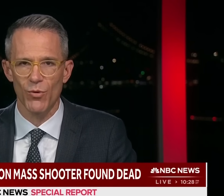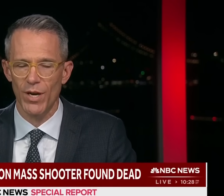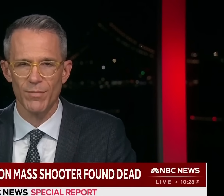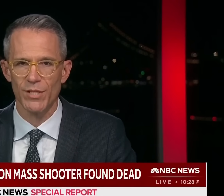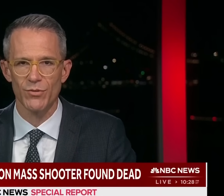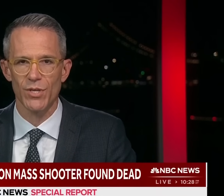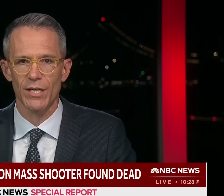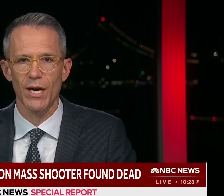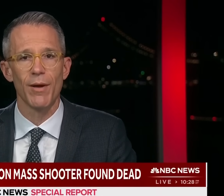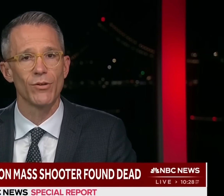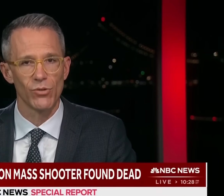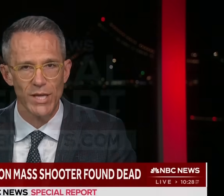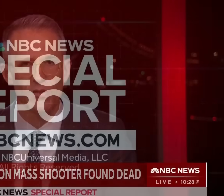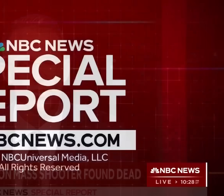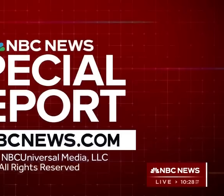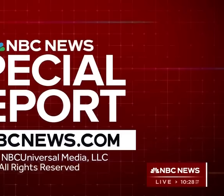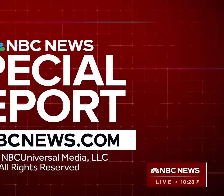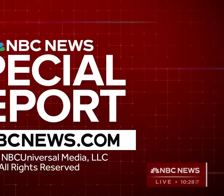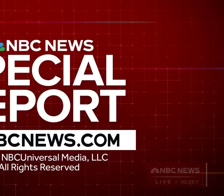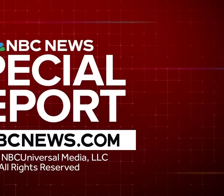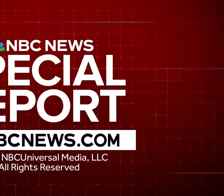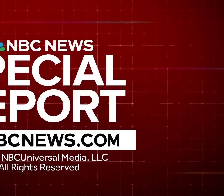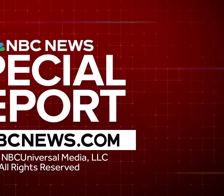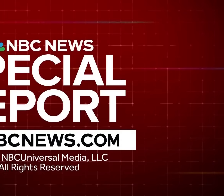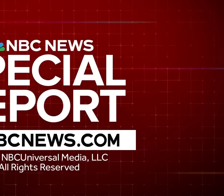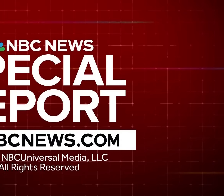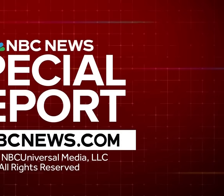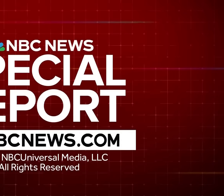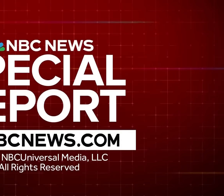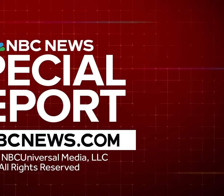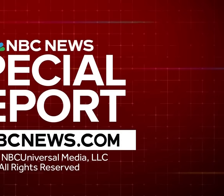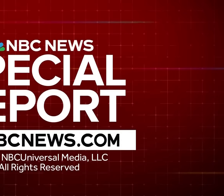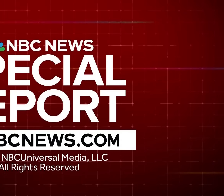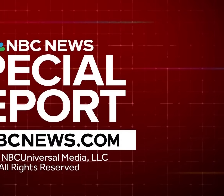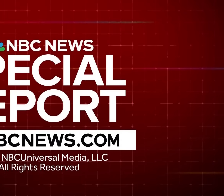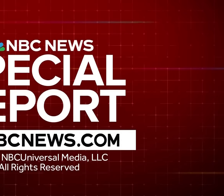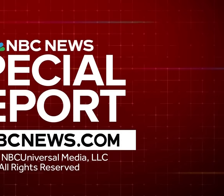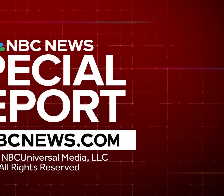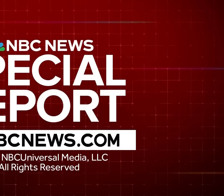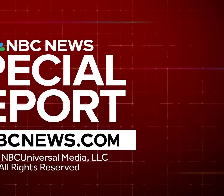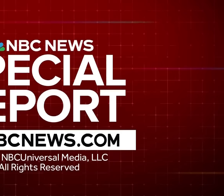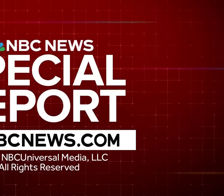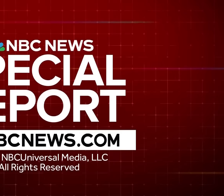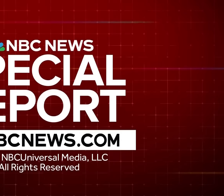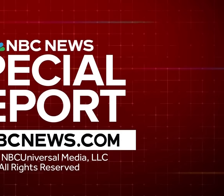THEMSELVES ON A WEDNESDAY NIGHT IN THEIR SMALL TOWN. YOU'VE BEEN WATCHING AN NBC NEWS SPECIAL REPORT. SPECIAL REPORT.